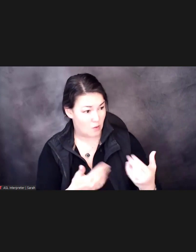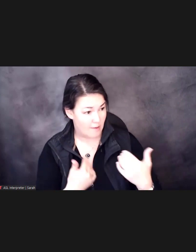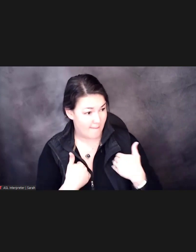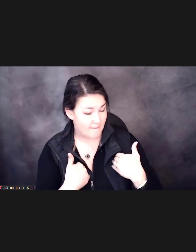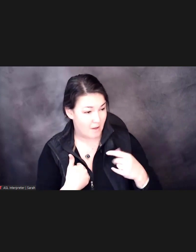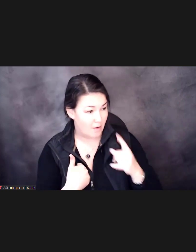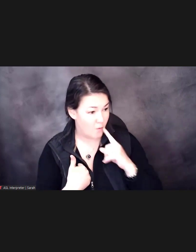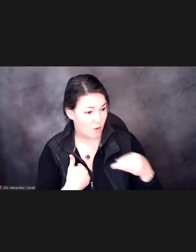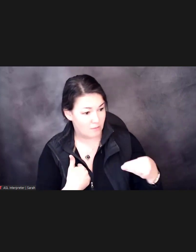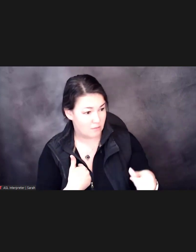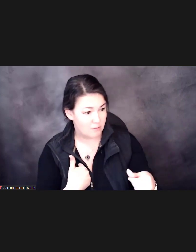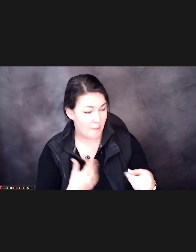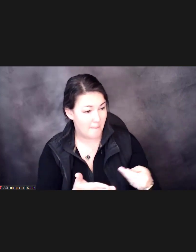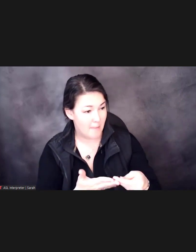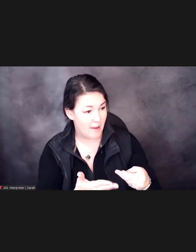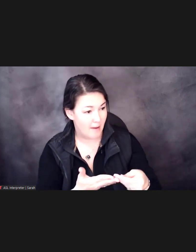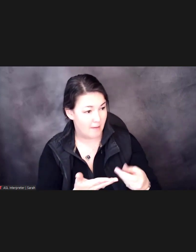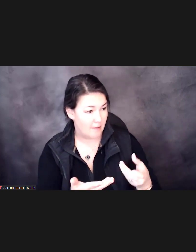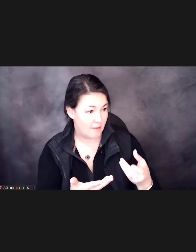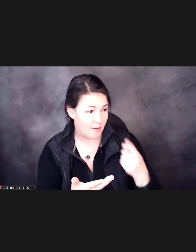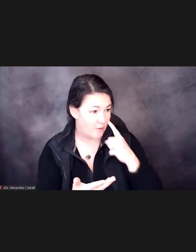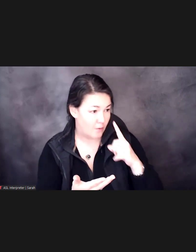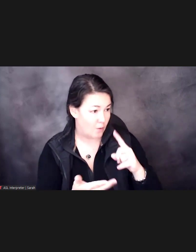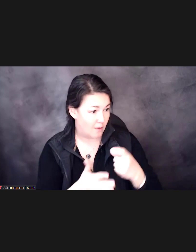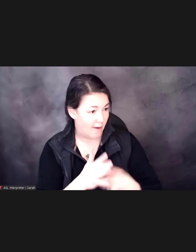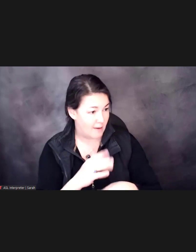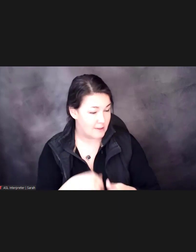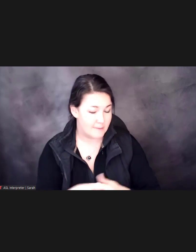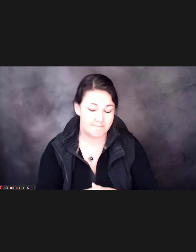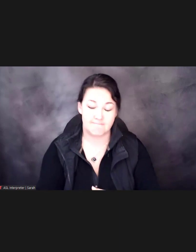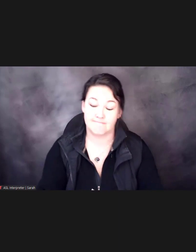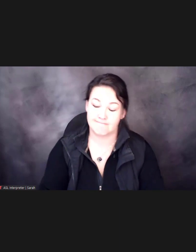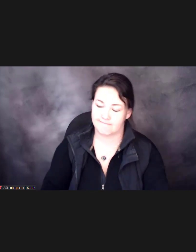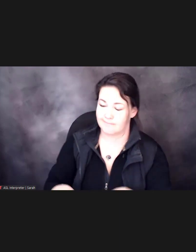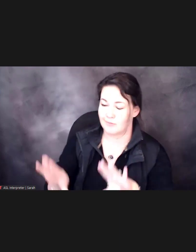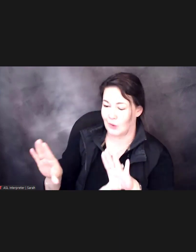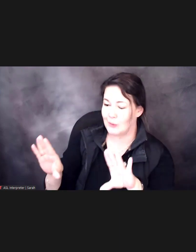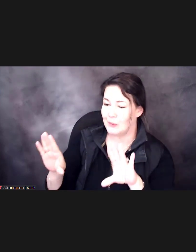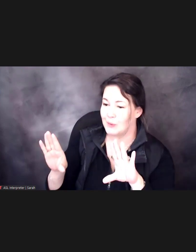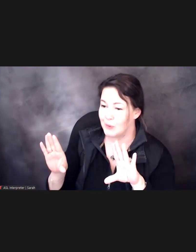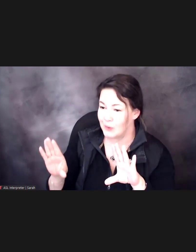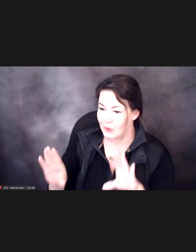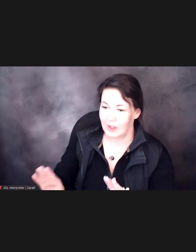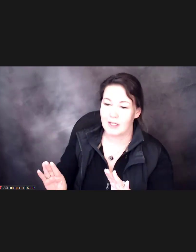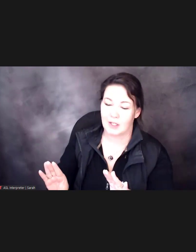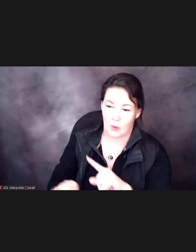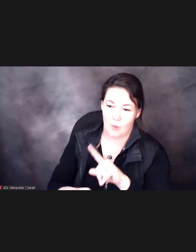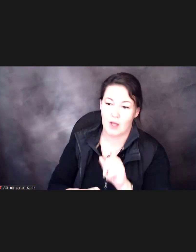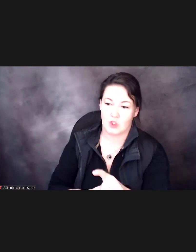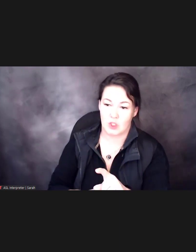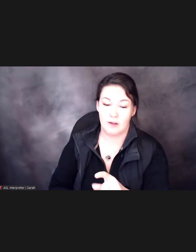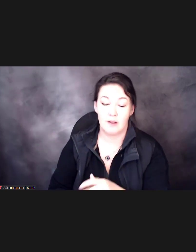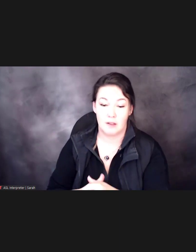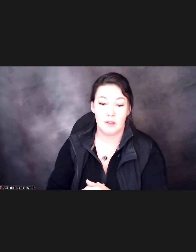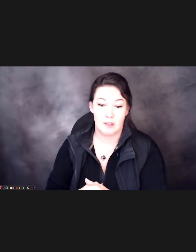resourcess to help families with the cost? : Yeah. Thank you. That's a great question.